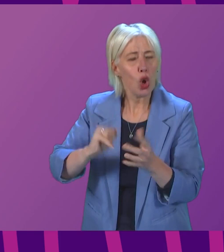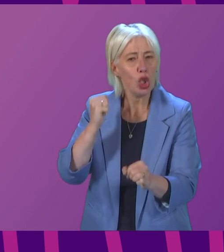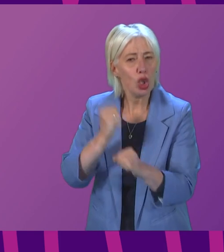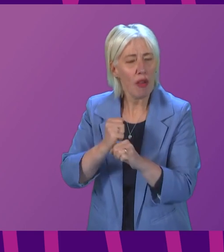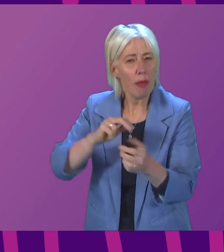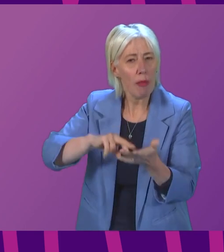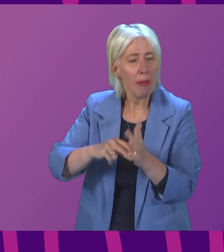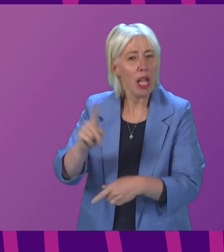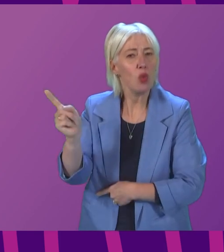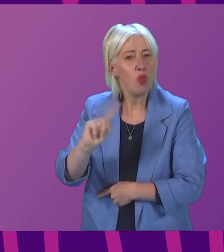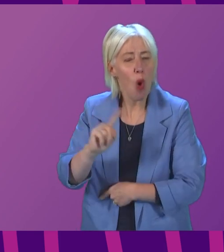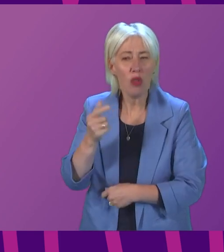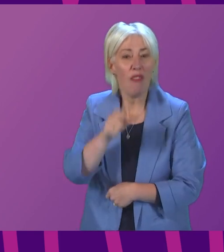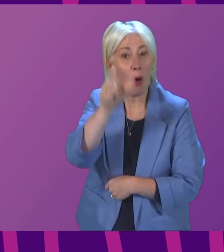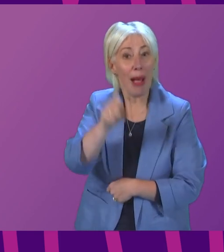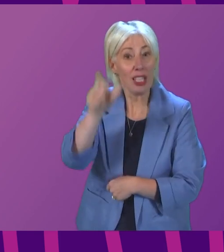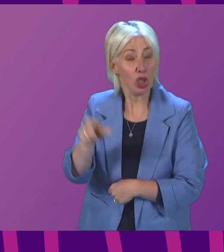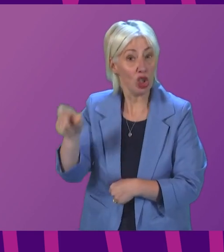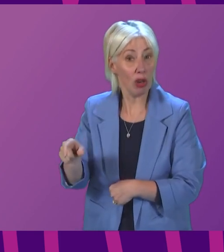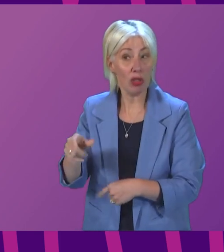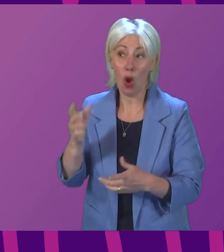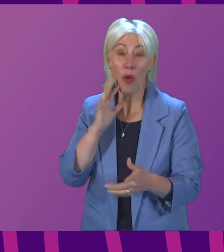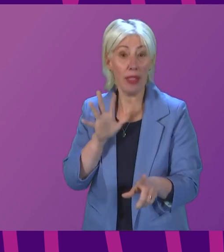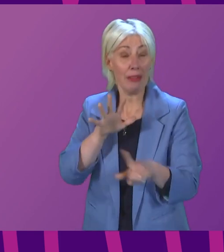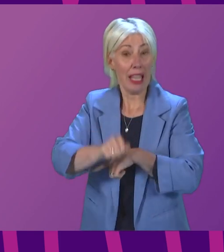passengers when it takes control of ScotRail on 1 April.